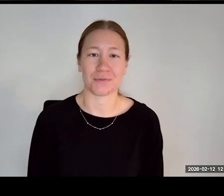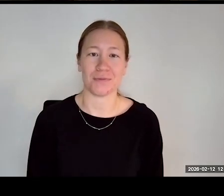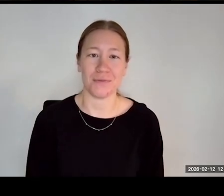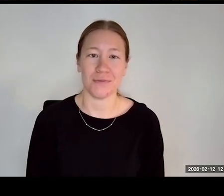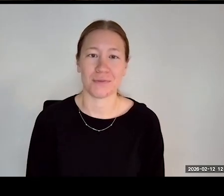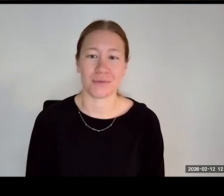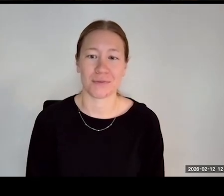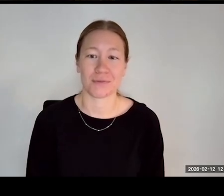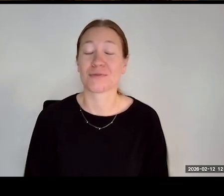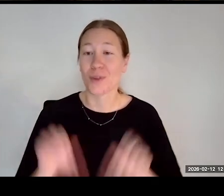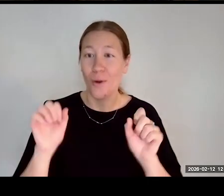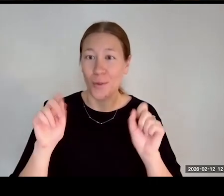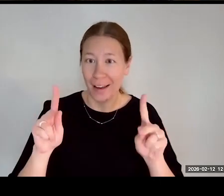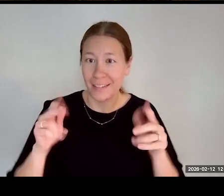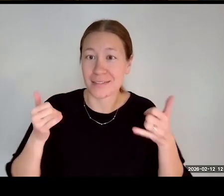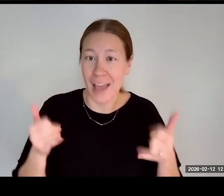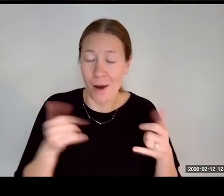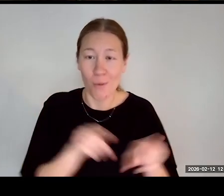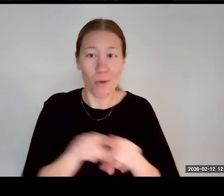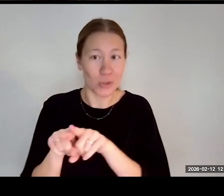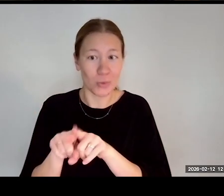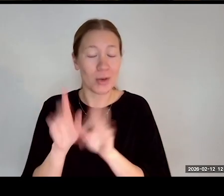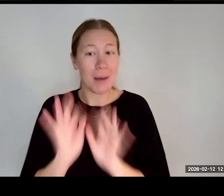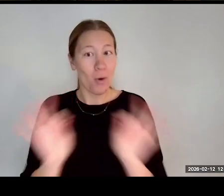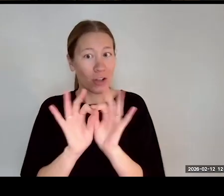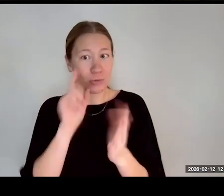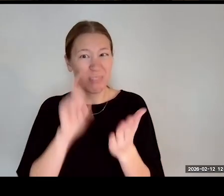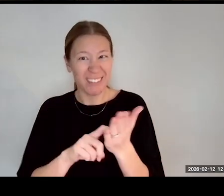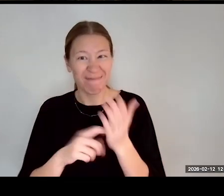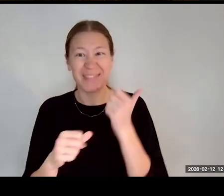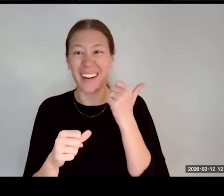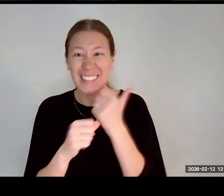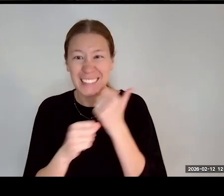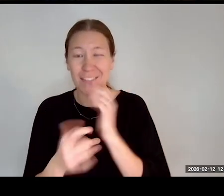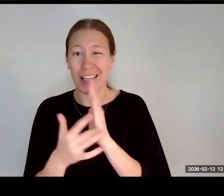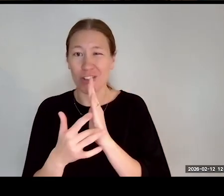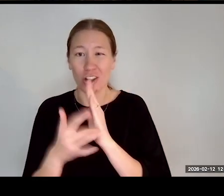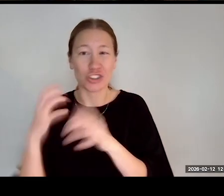Okay, so it's also important to understand assistive technology and how assistive technologies look